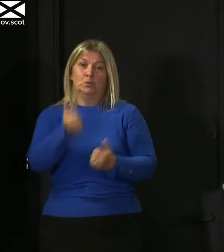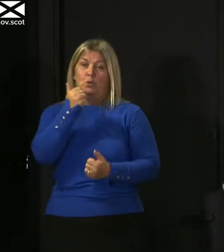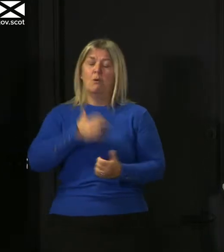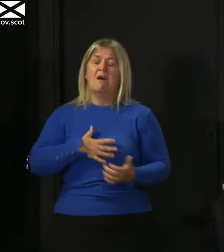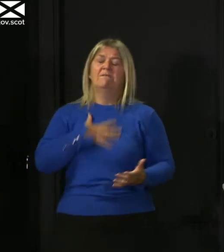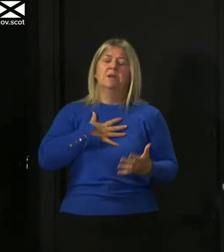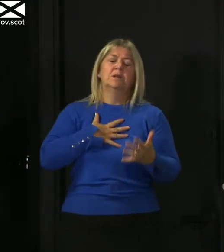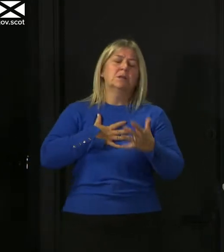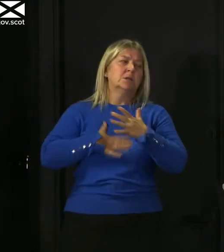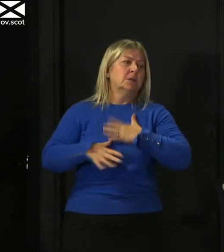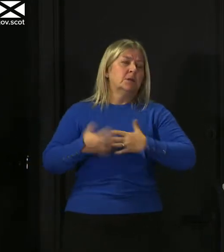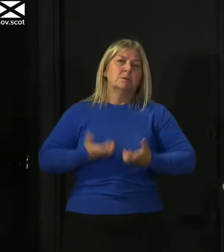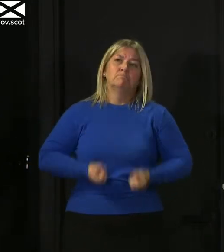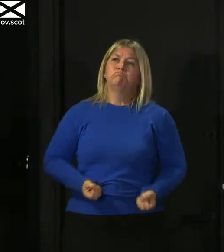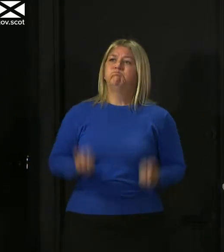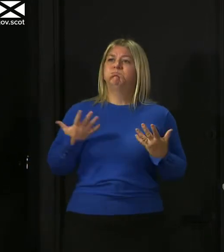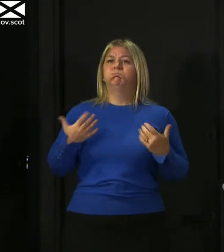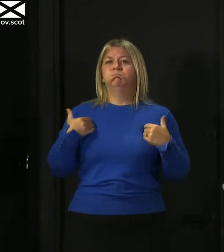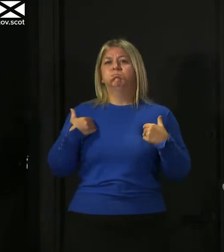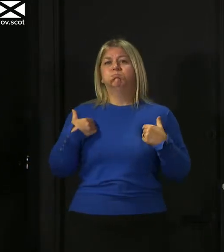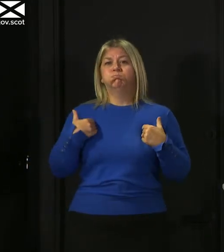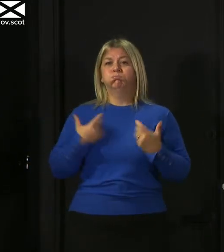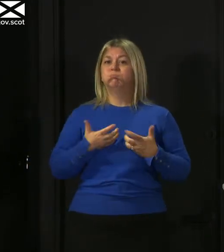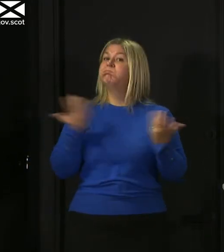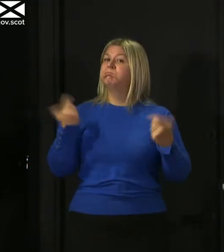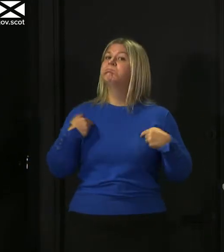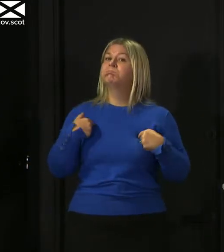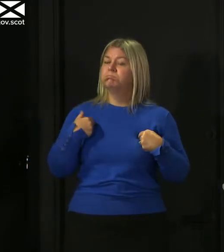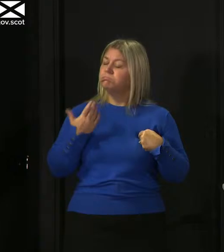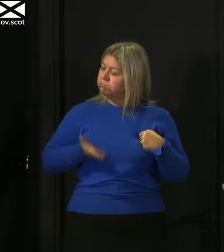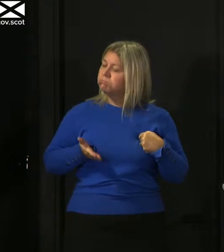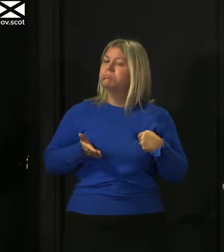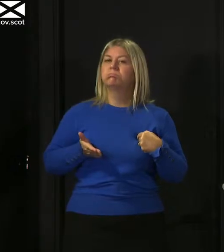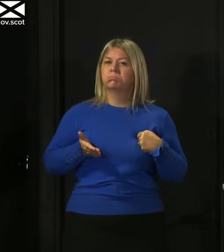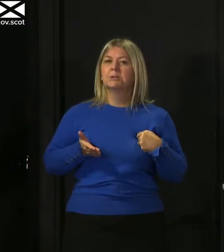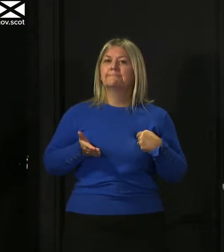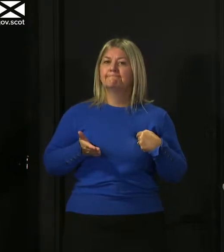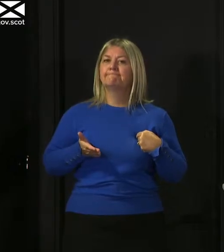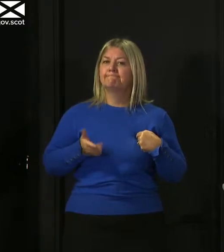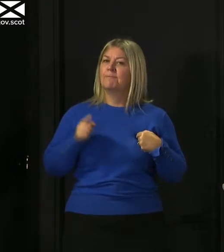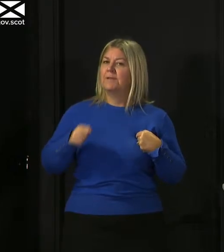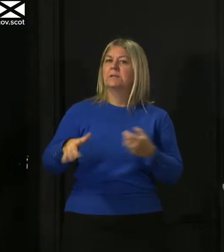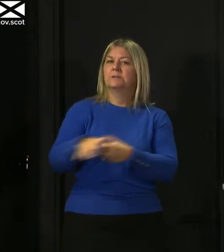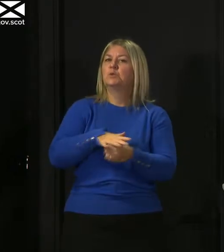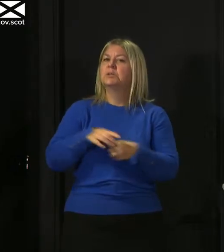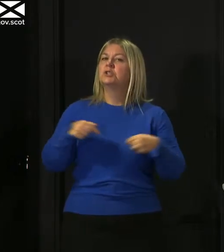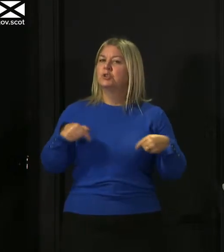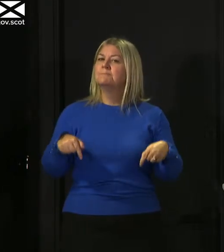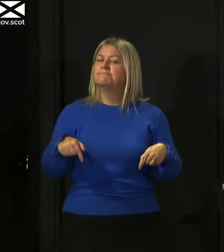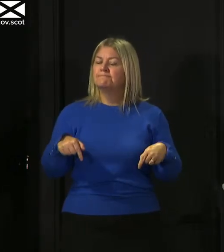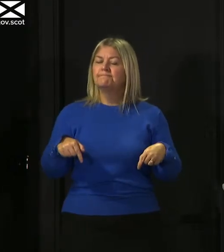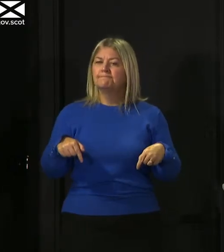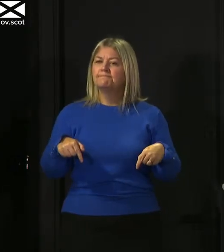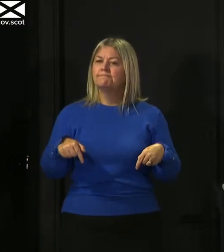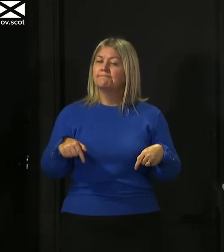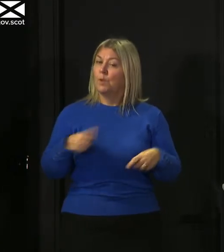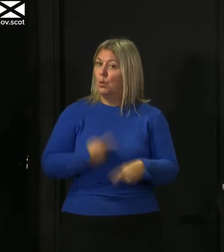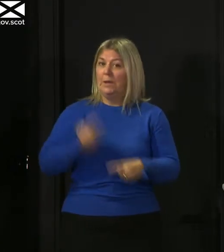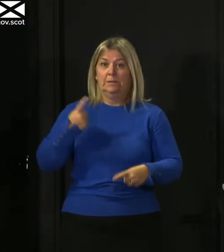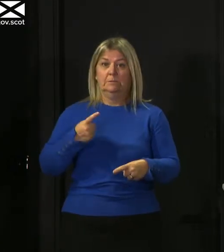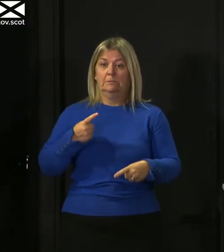very angry about, we have taken pretty quick, decisive action. In an SNP sense, she is we